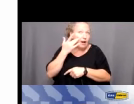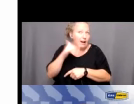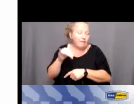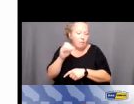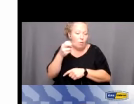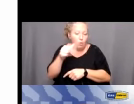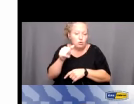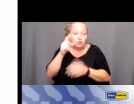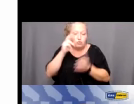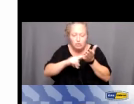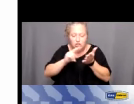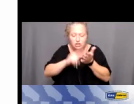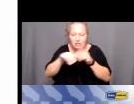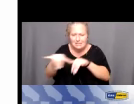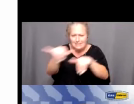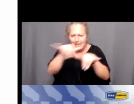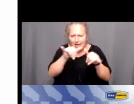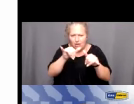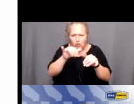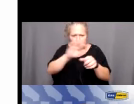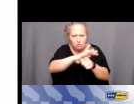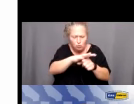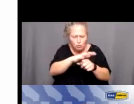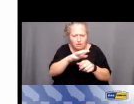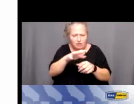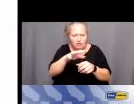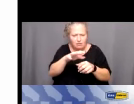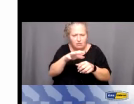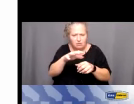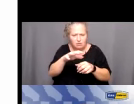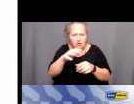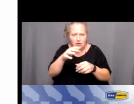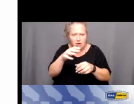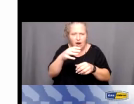and standards unit share a date for when he thought the regulation would